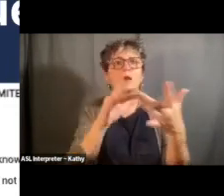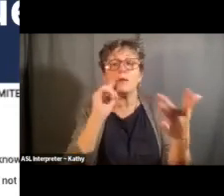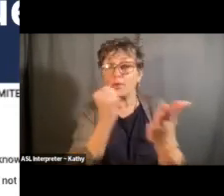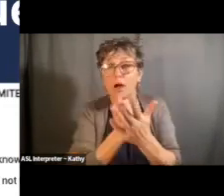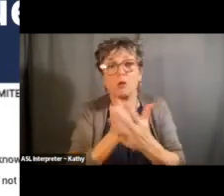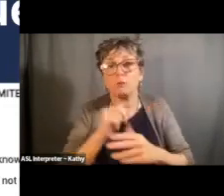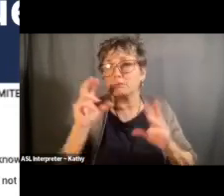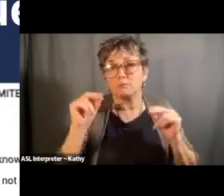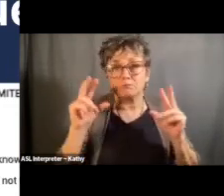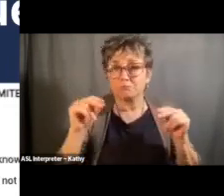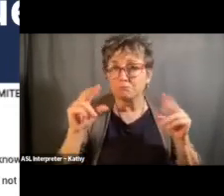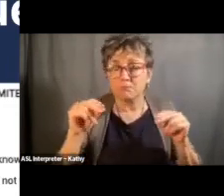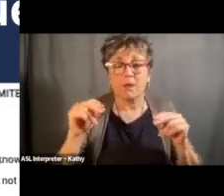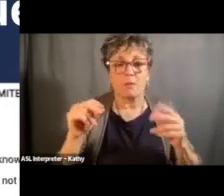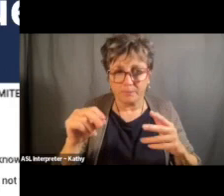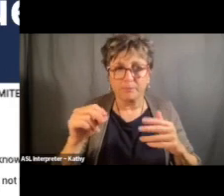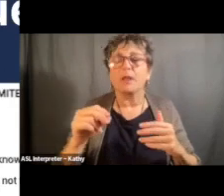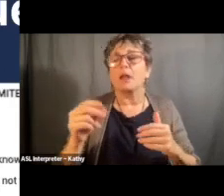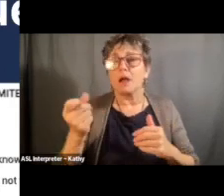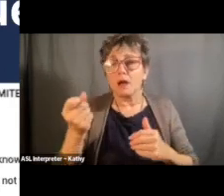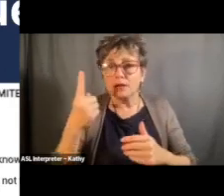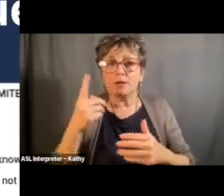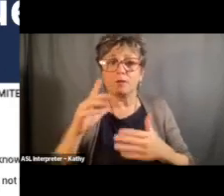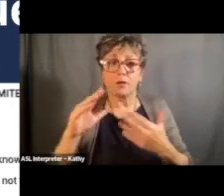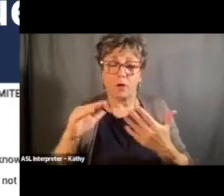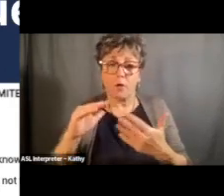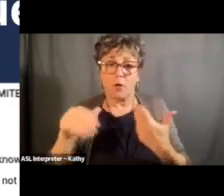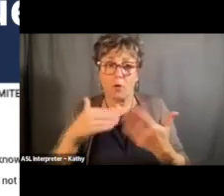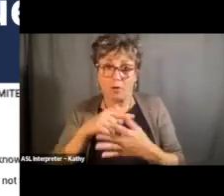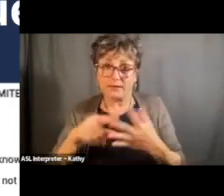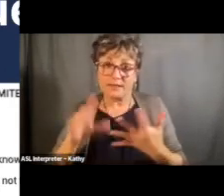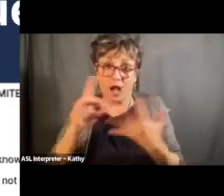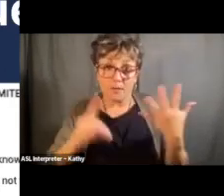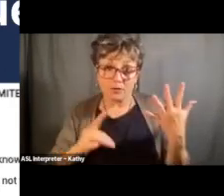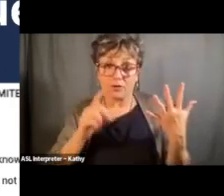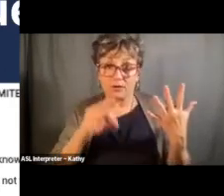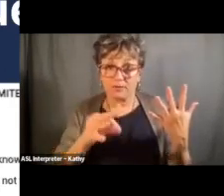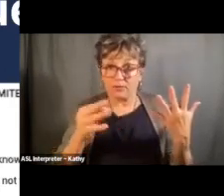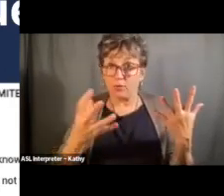optional, but all the questions are required. There is a prefer not to answer or an unsure.